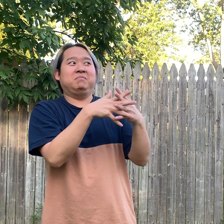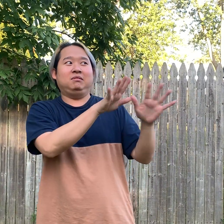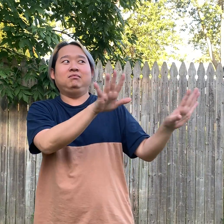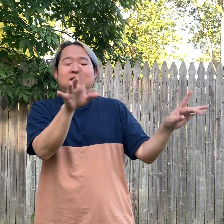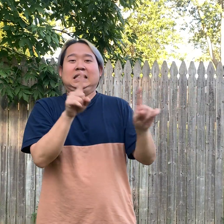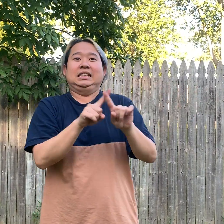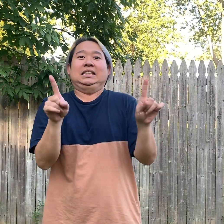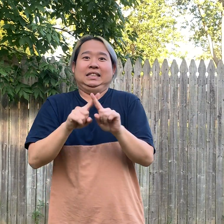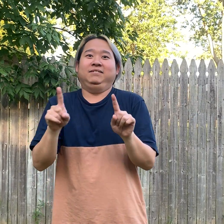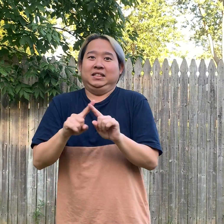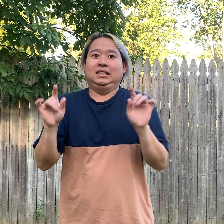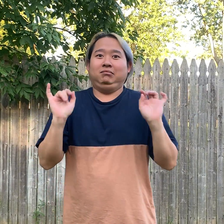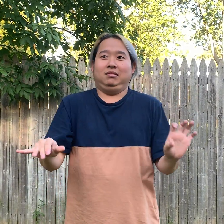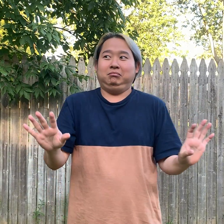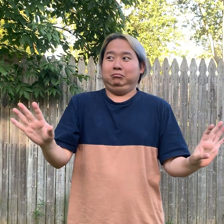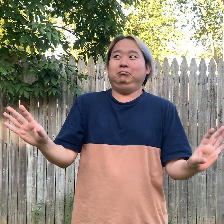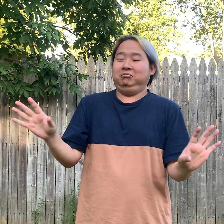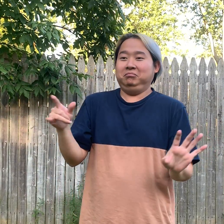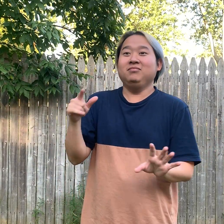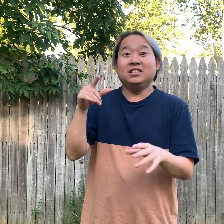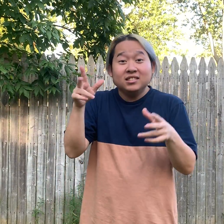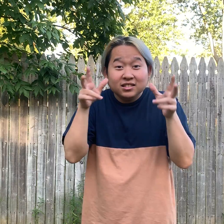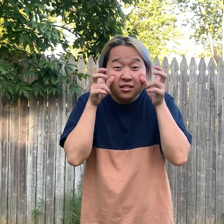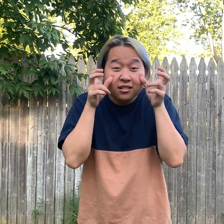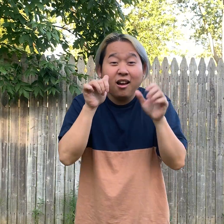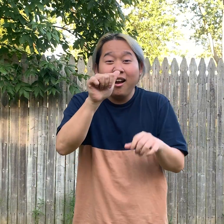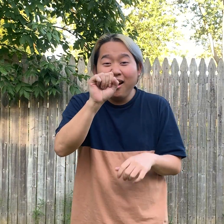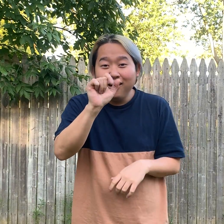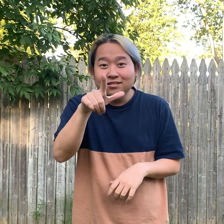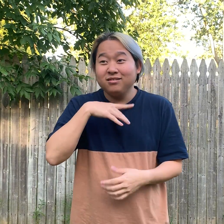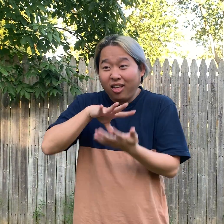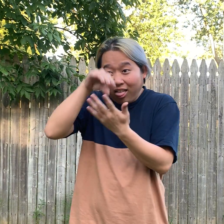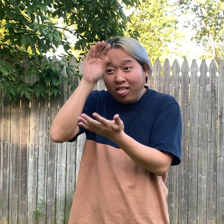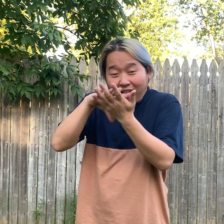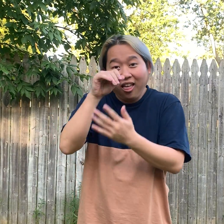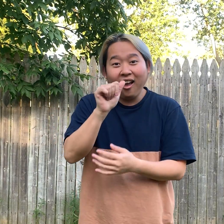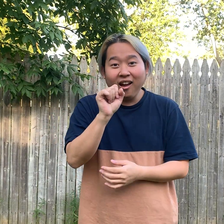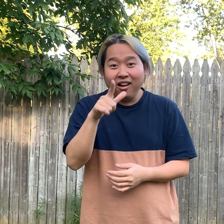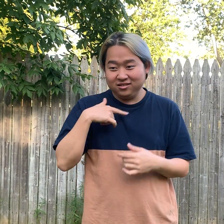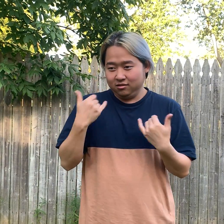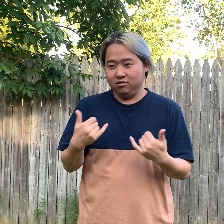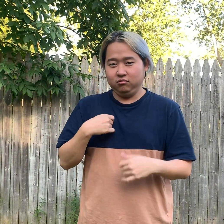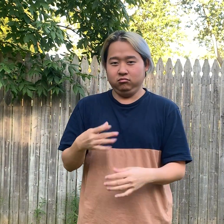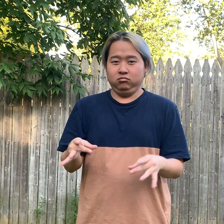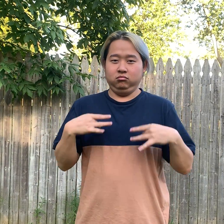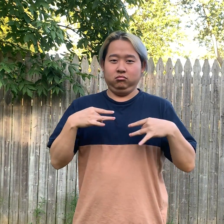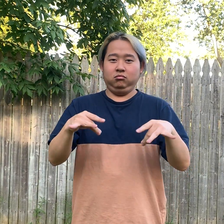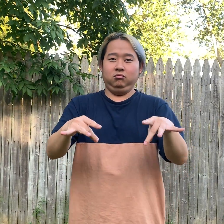Everything was very different from Indonesia. In addition to all the other things I was learning, I was also learning ASL.